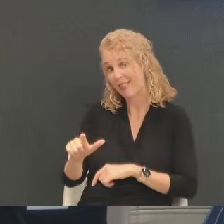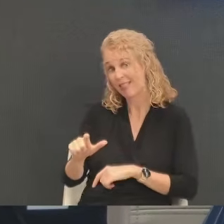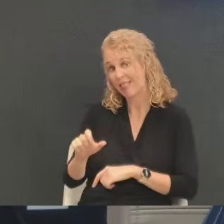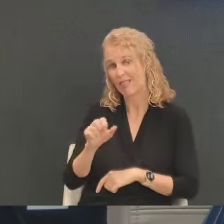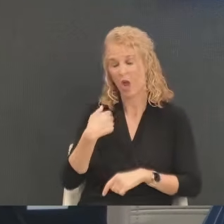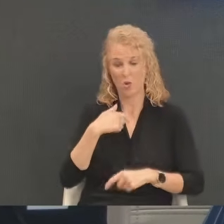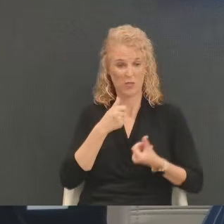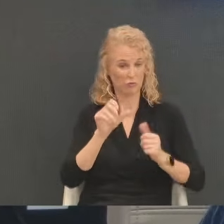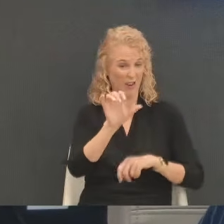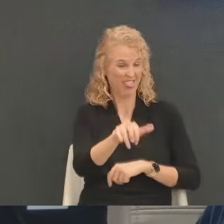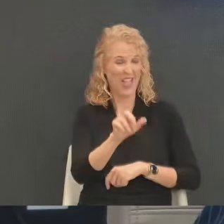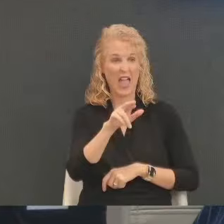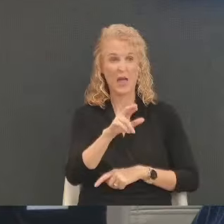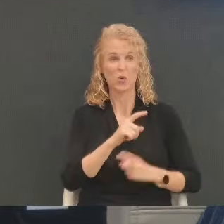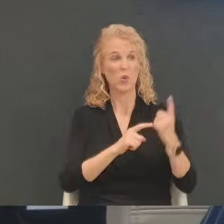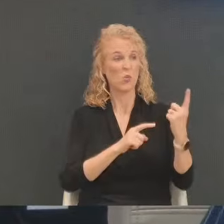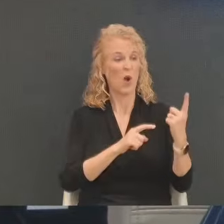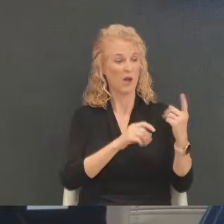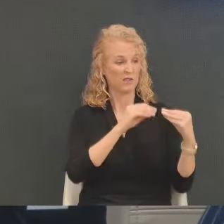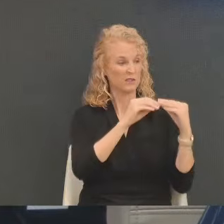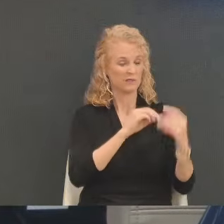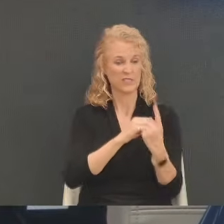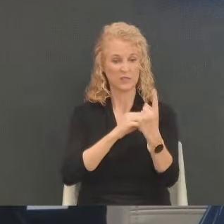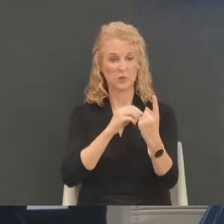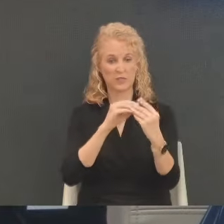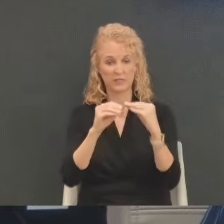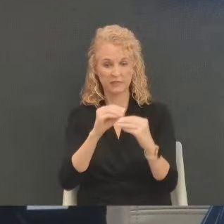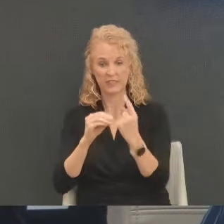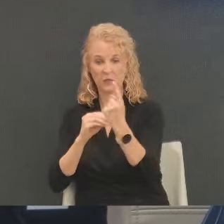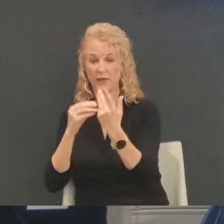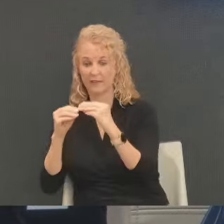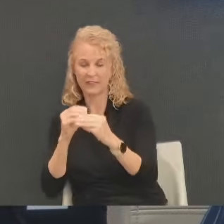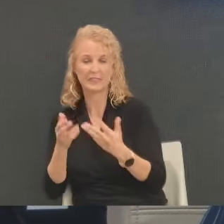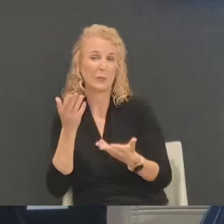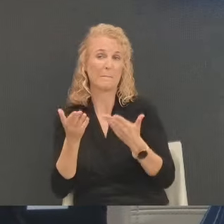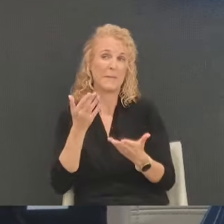or are we just doing a one-off? I mean, that might be something that could save the taxpayers money,